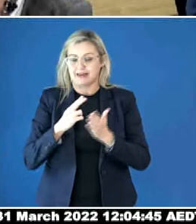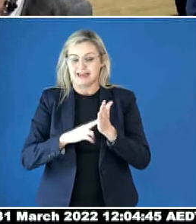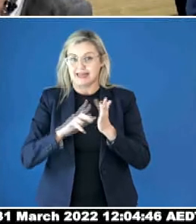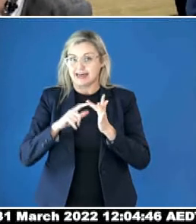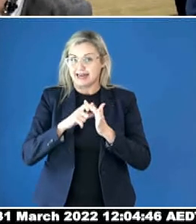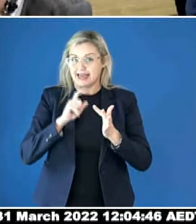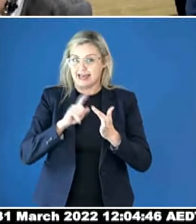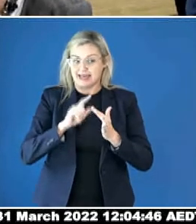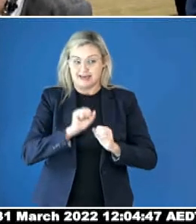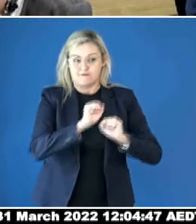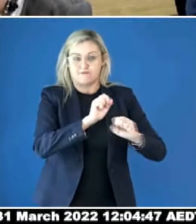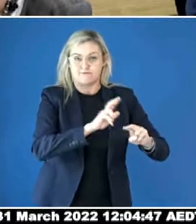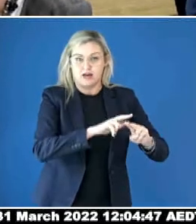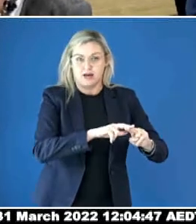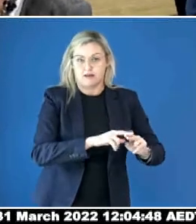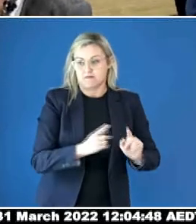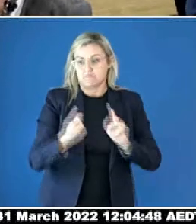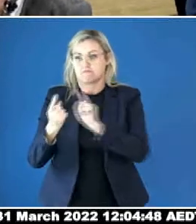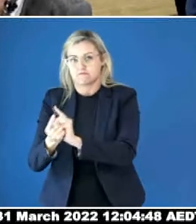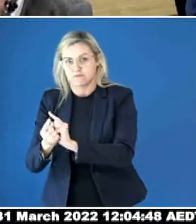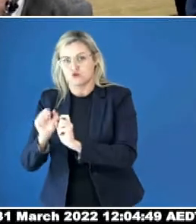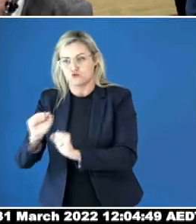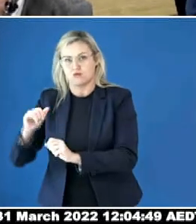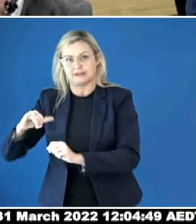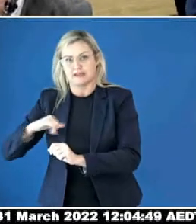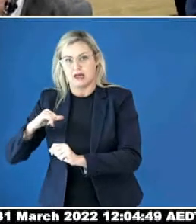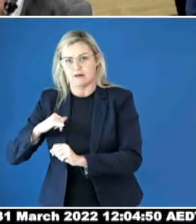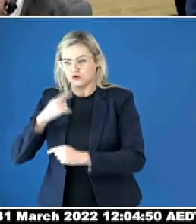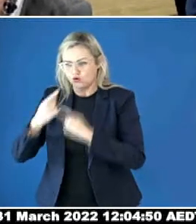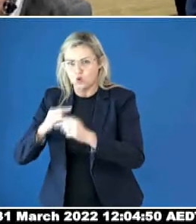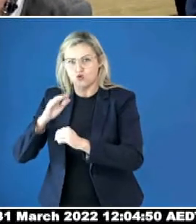with Anglicare staff to report that Niky had been sexually assaulted, didn't they? They did, yes.